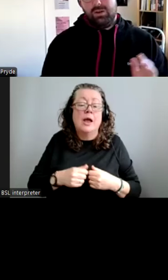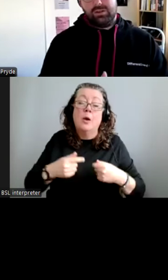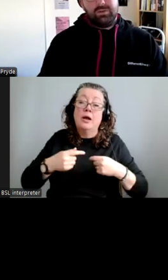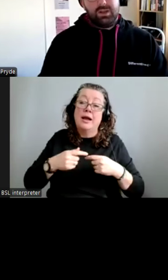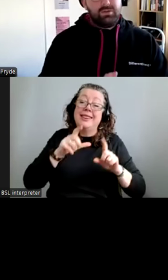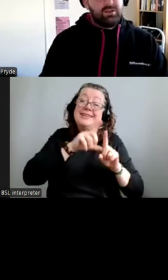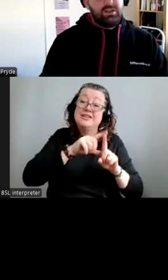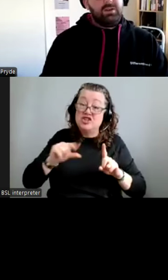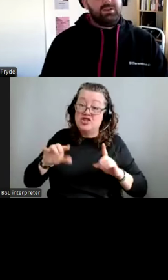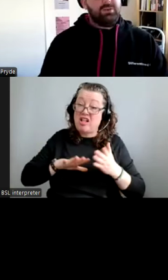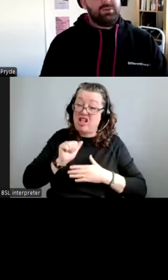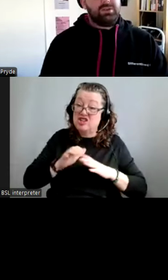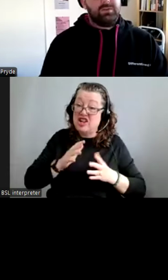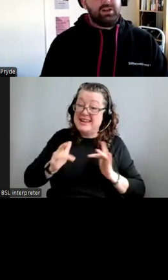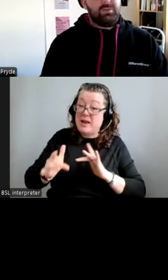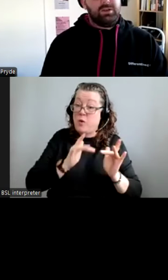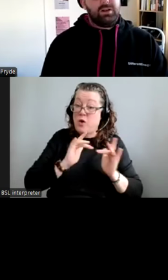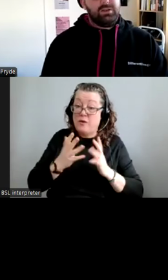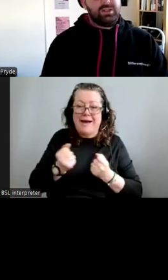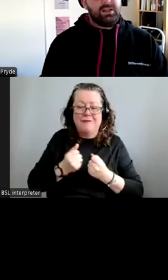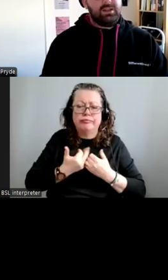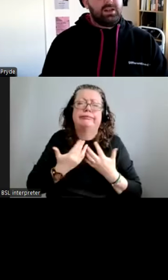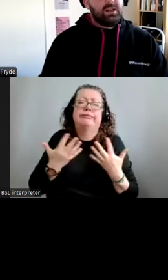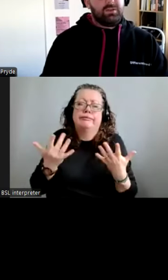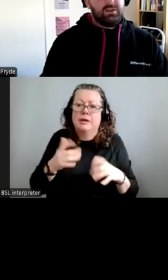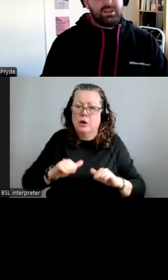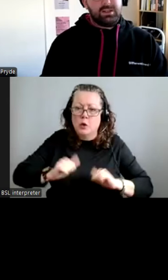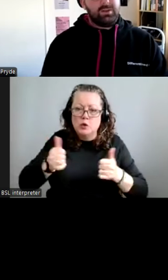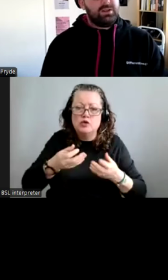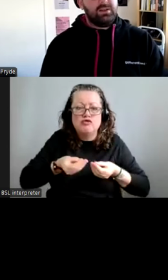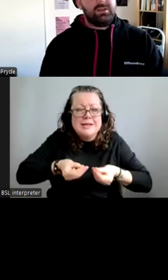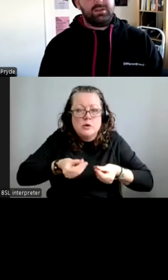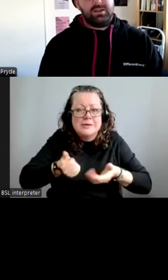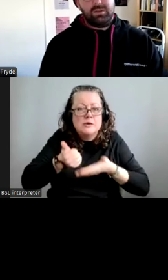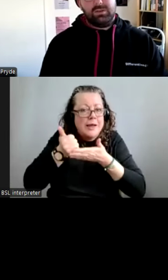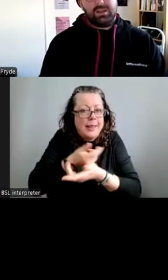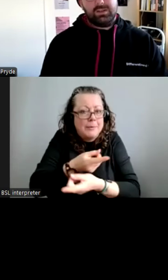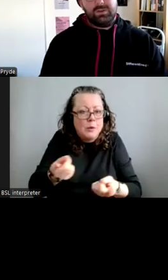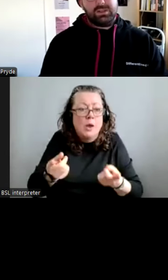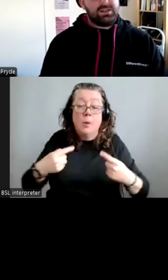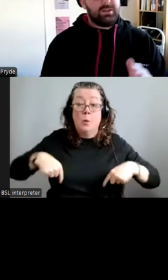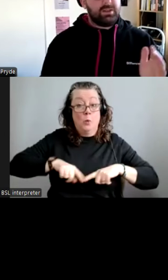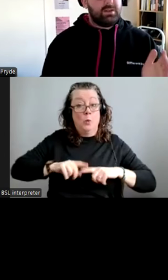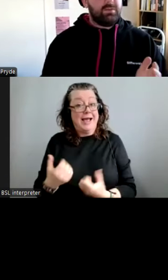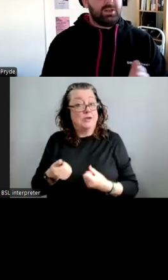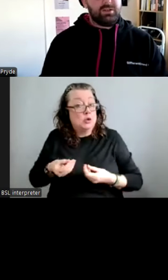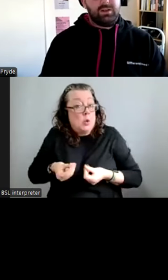we also provide really great tools for helping you understand and connect with your accessible audience. We do this through accessibility information